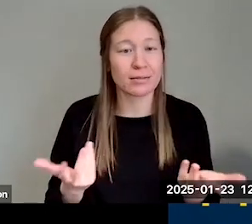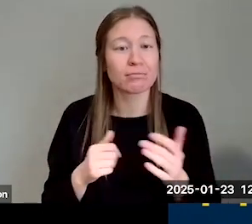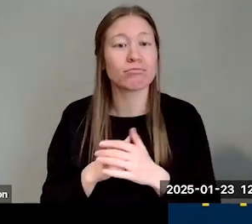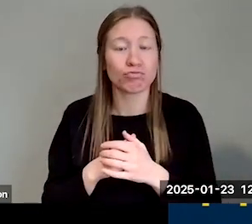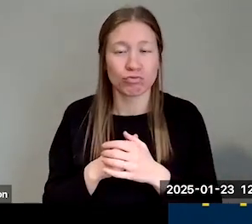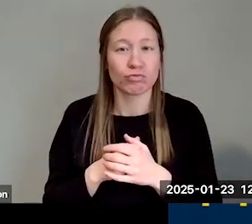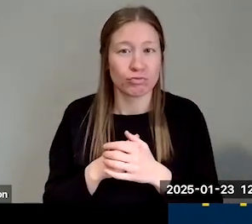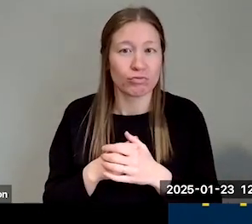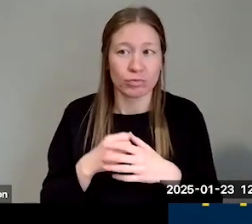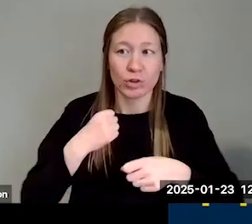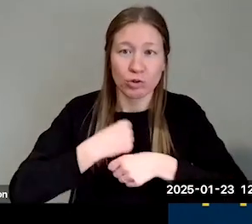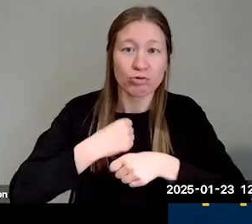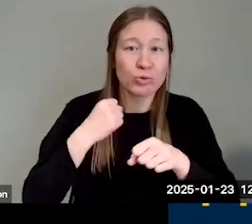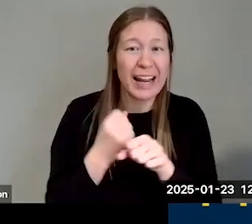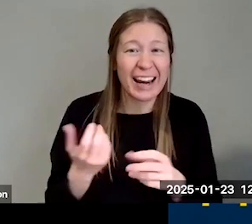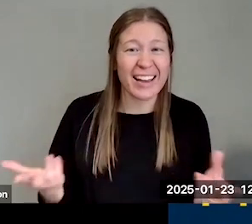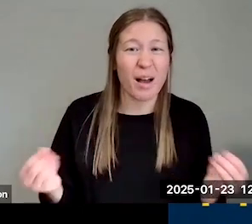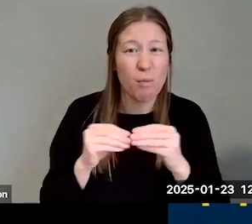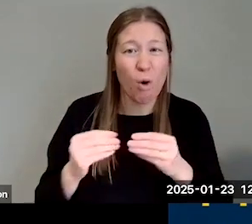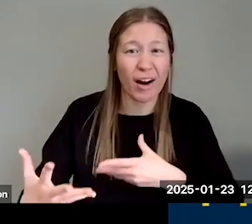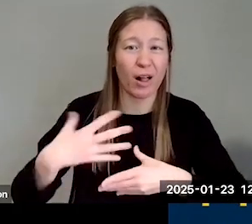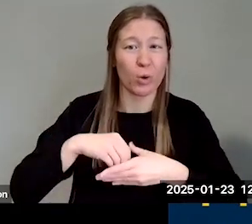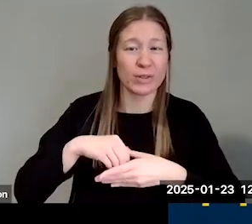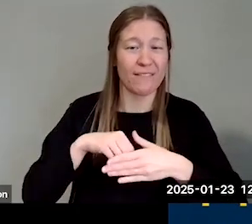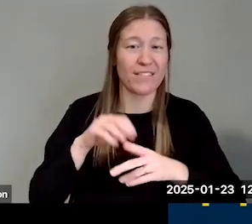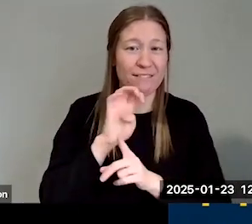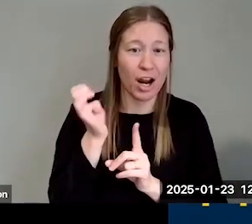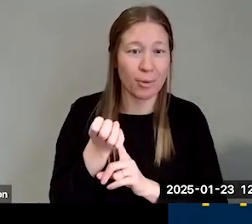a more inclusive environment. Include accessibility and disability training